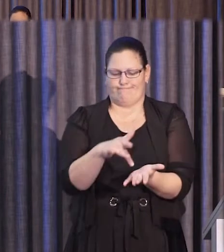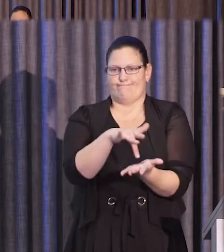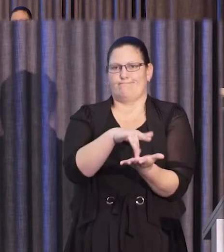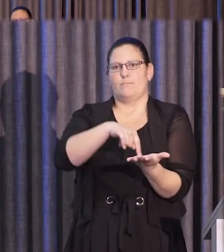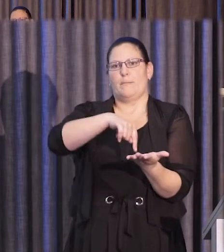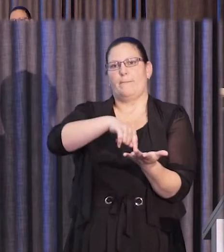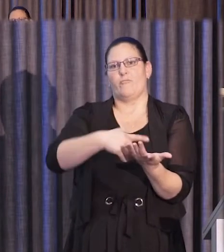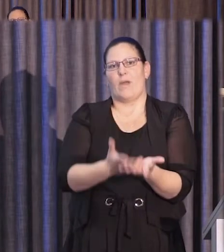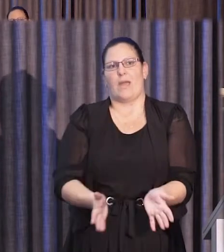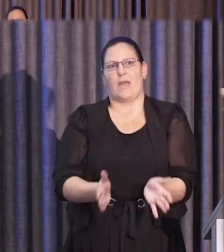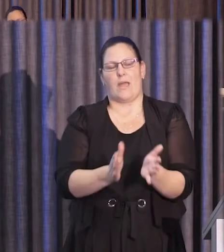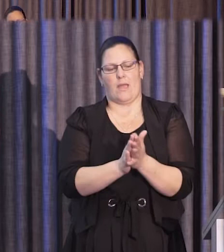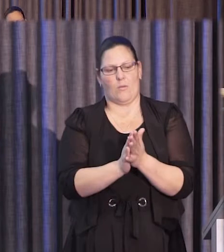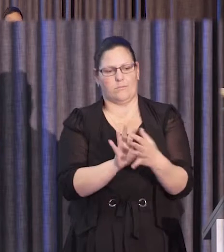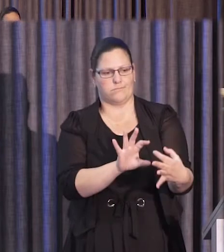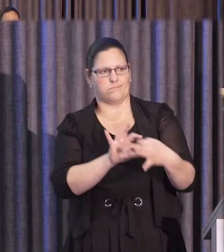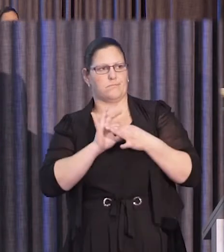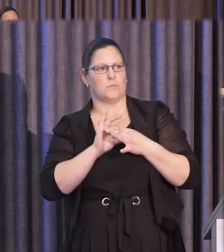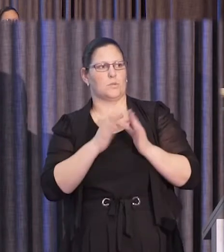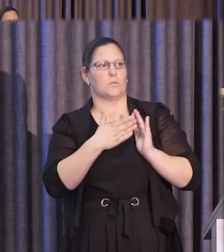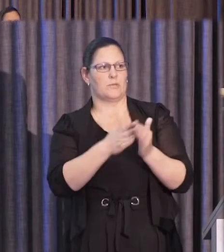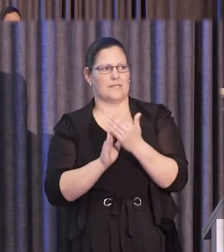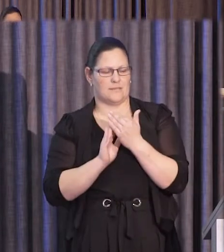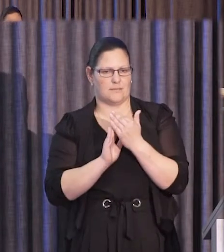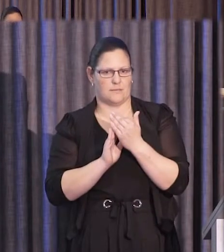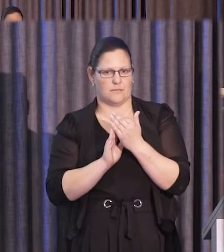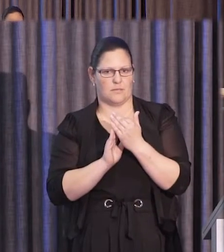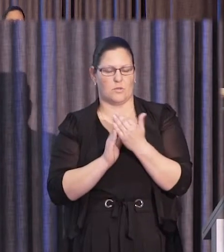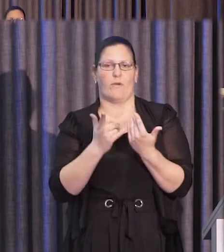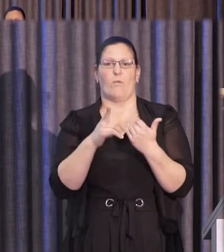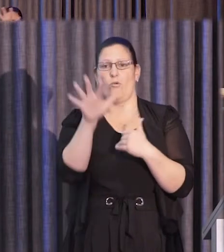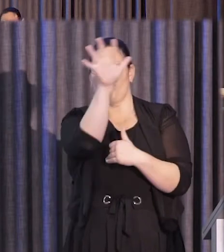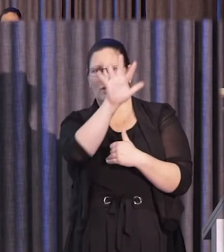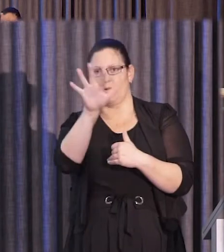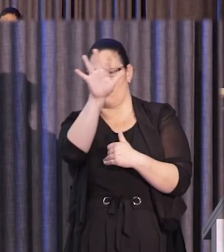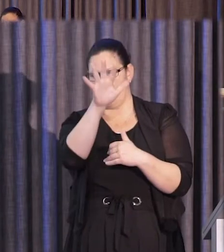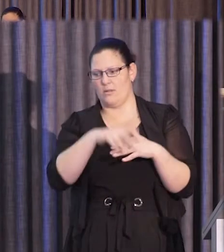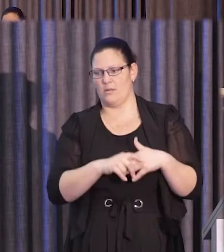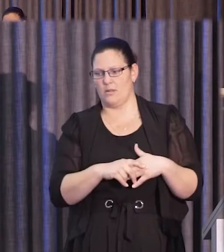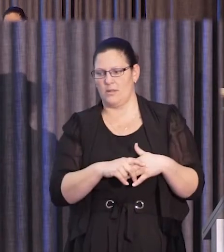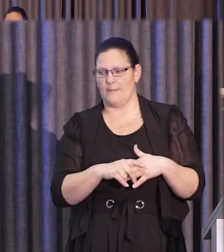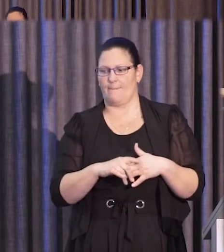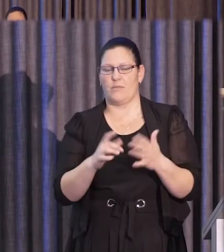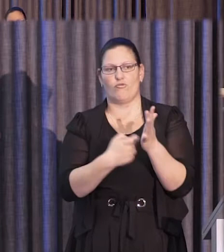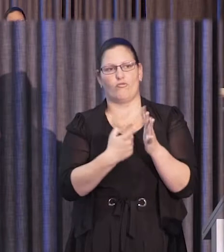in the regional place-based services. So, the regional directors for each team, part of what I'll be working with them is